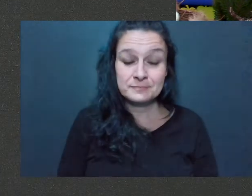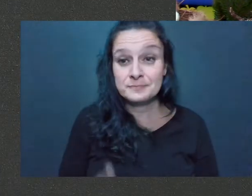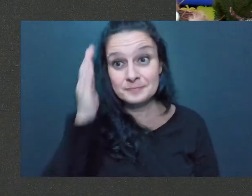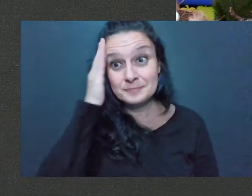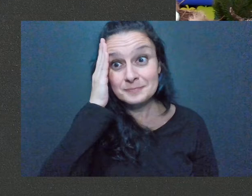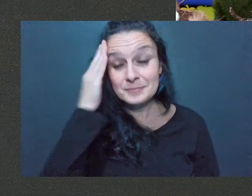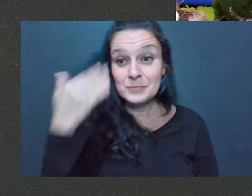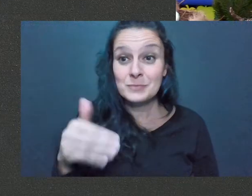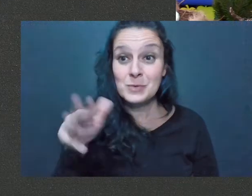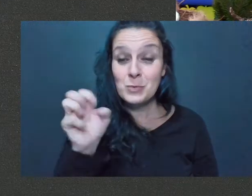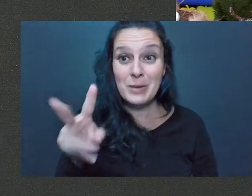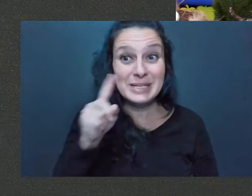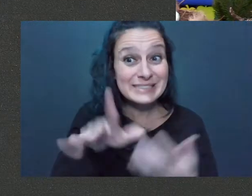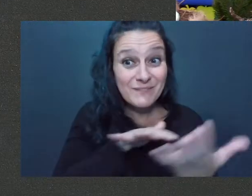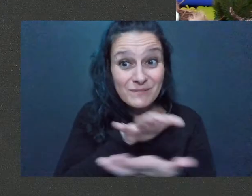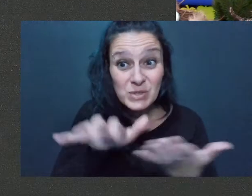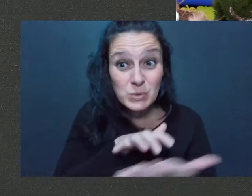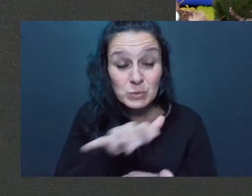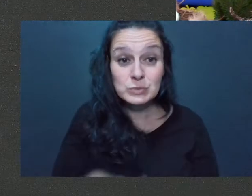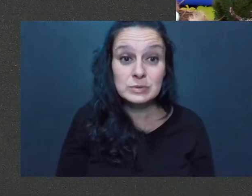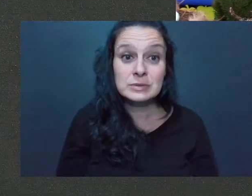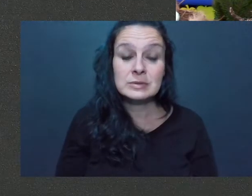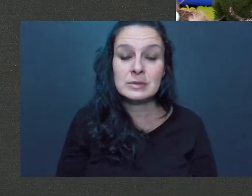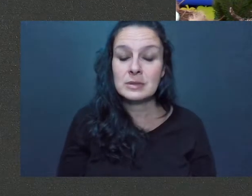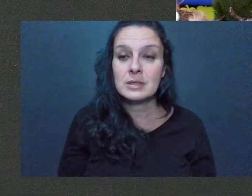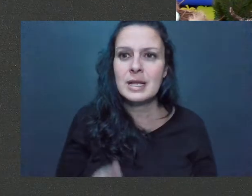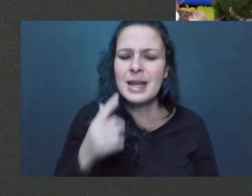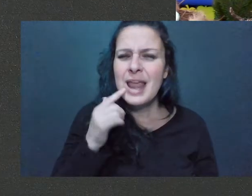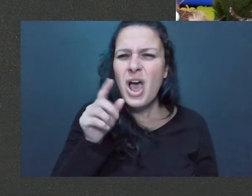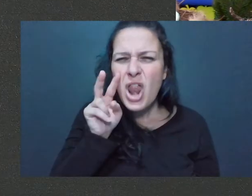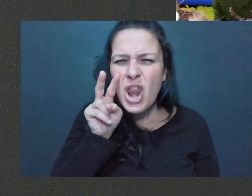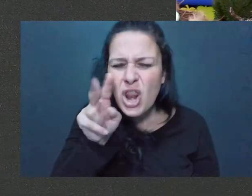Oh my goodness. He's very confused. Now he looked way down and he saw a boat.